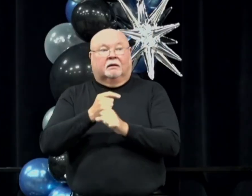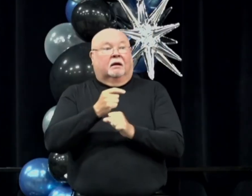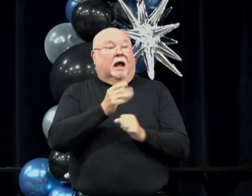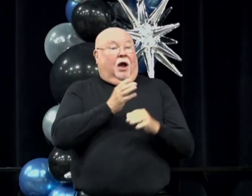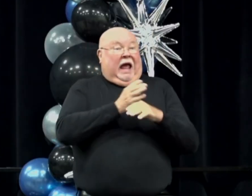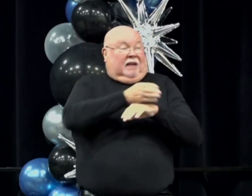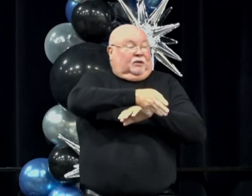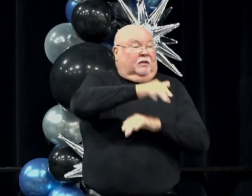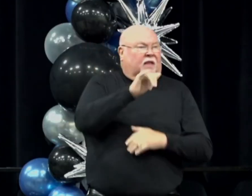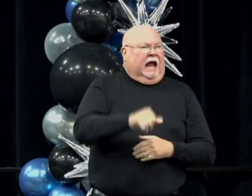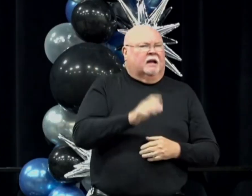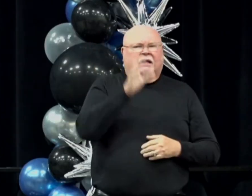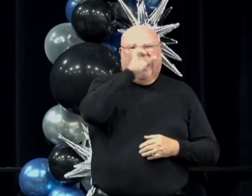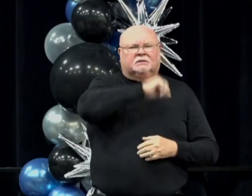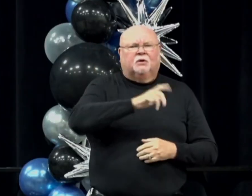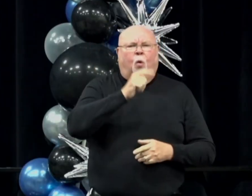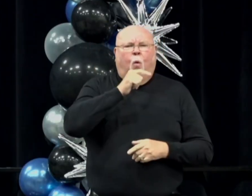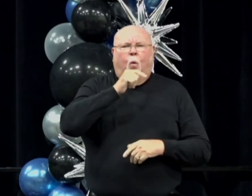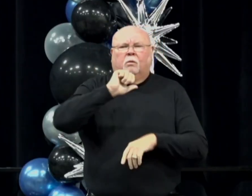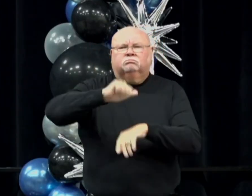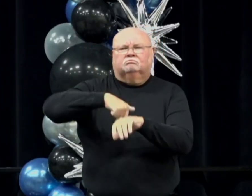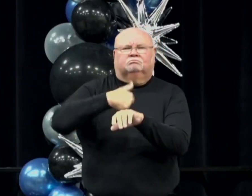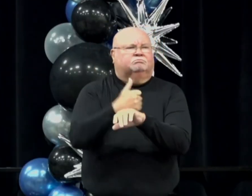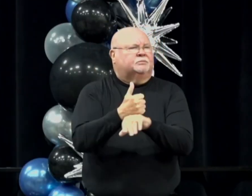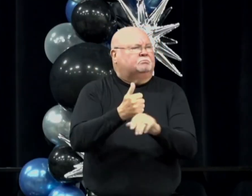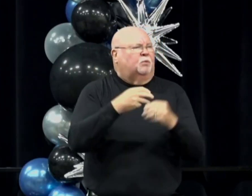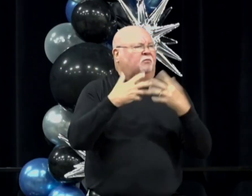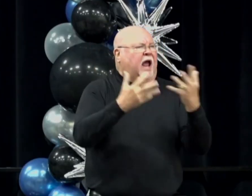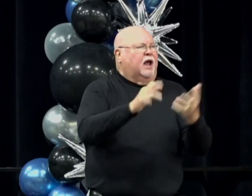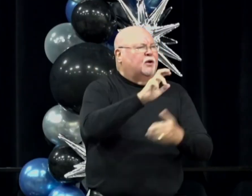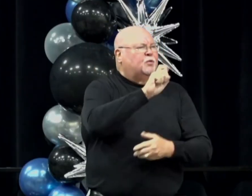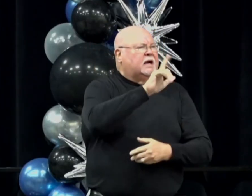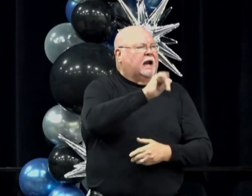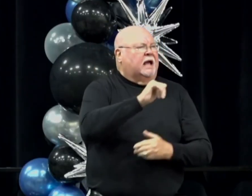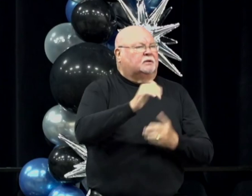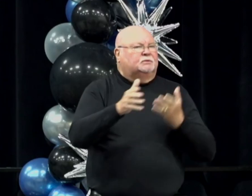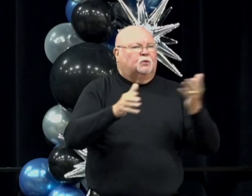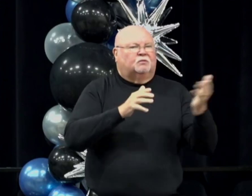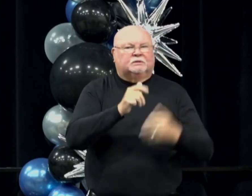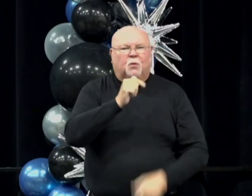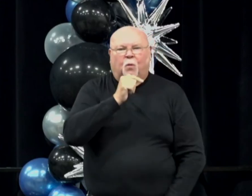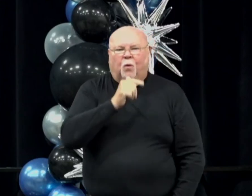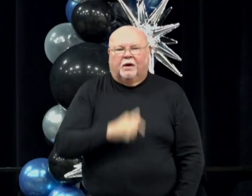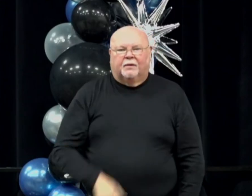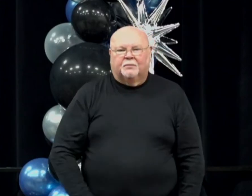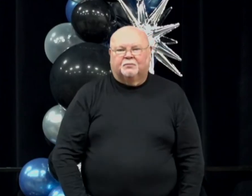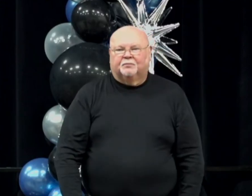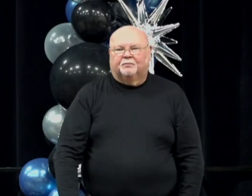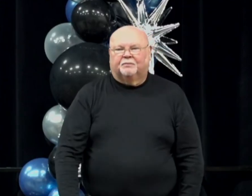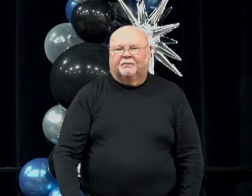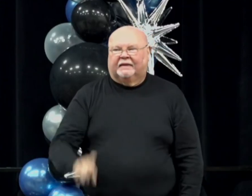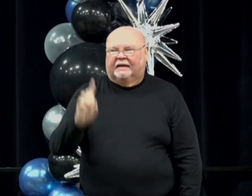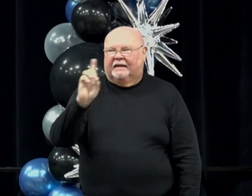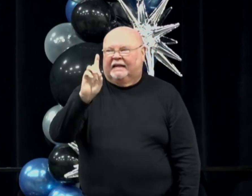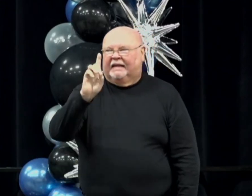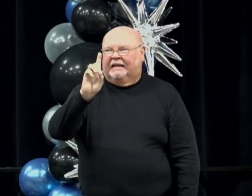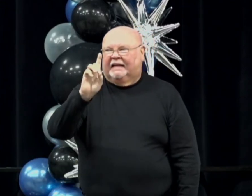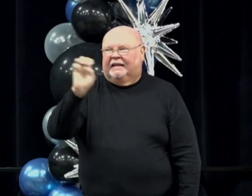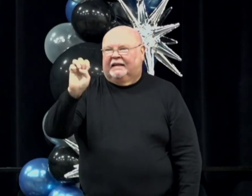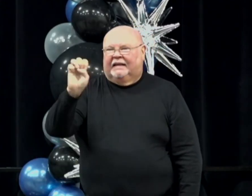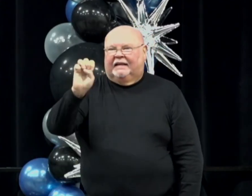we made it! After that, guess who was appointed to run the relay service, an organization called